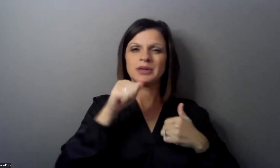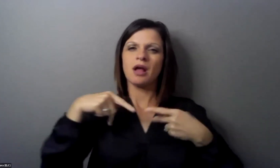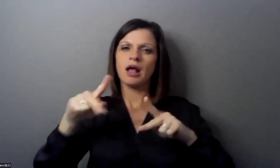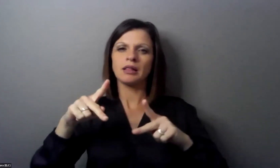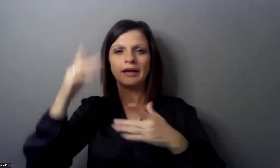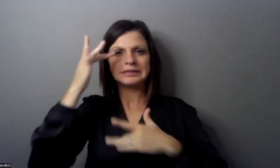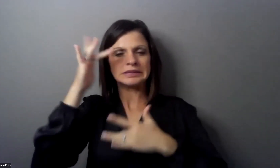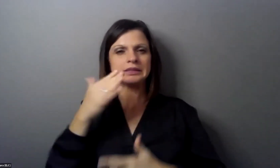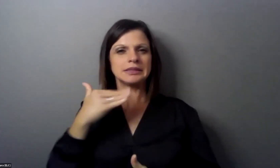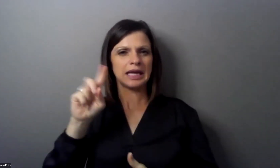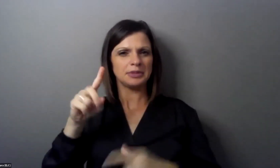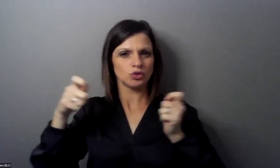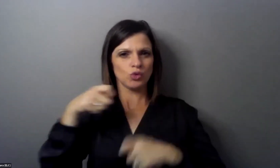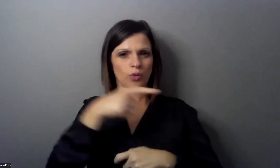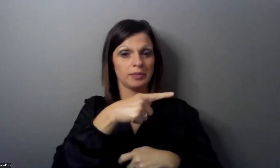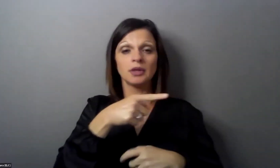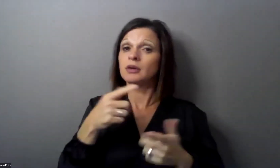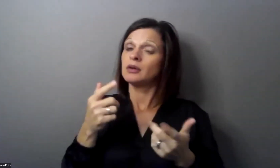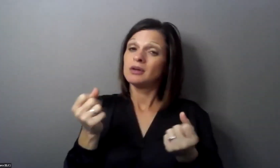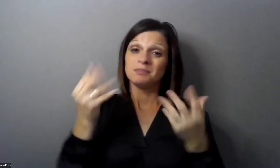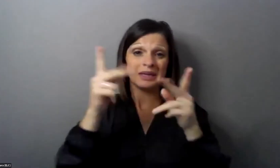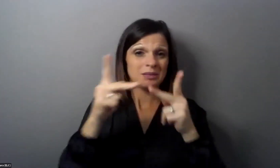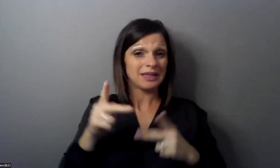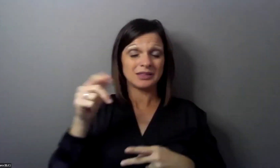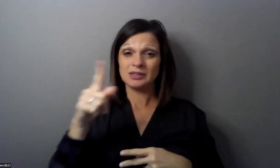A lot of places don't do that with some of these MAT's